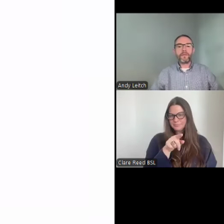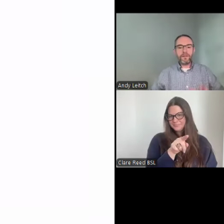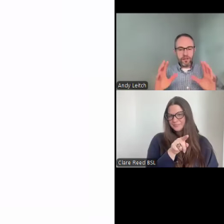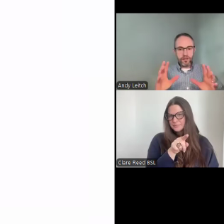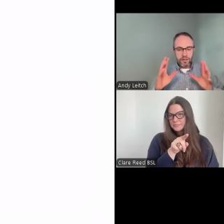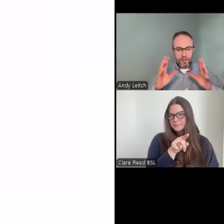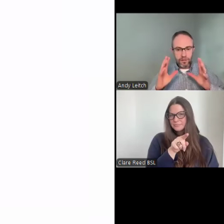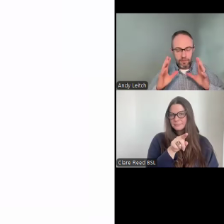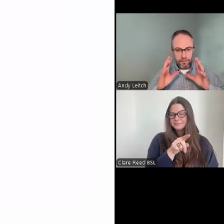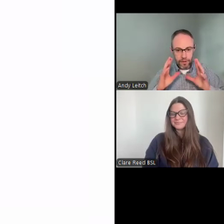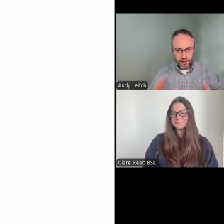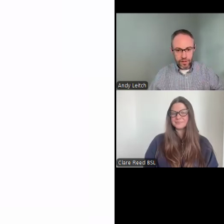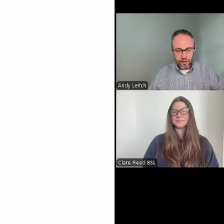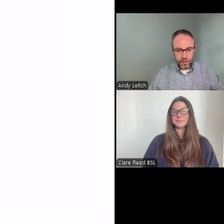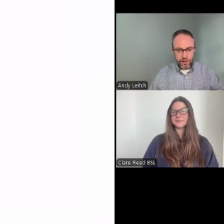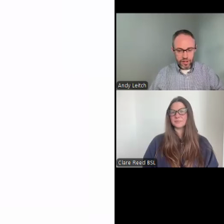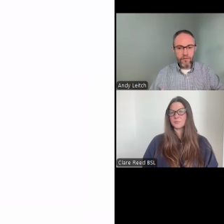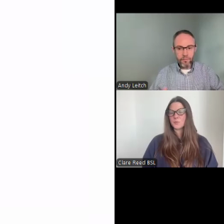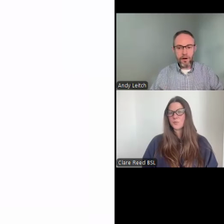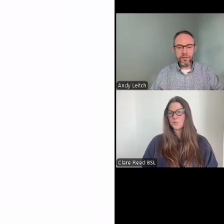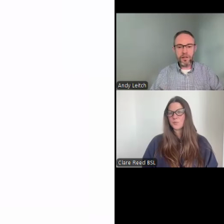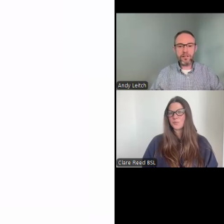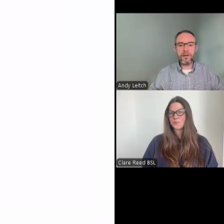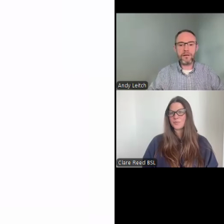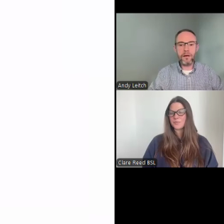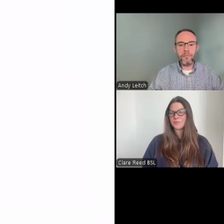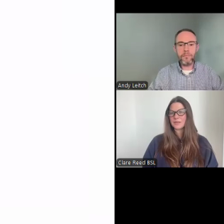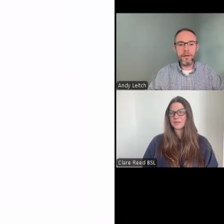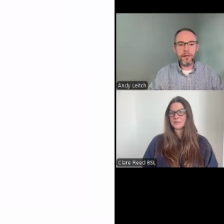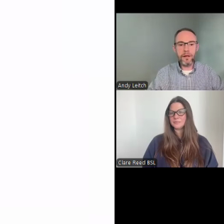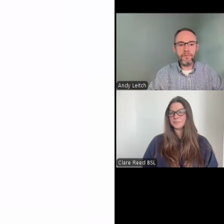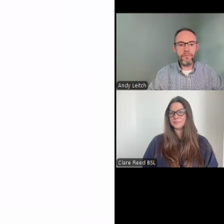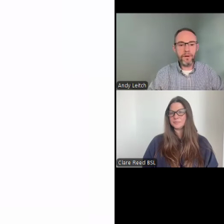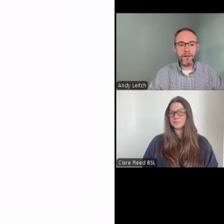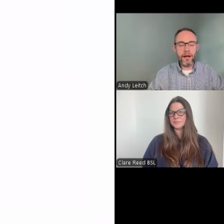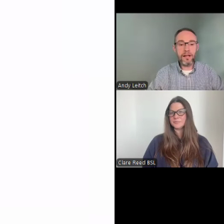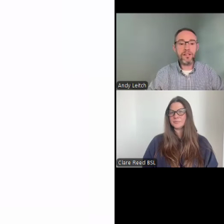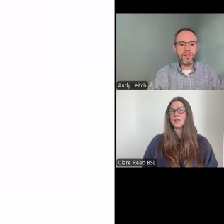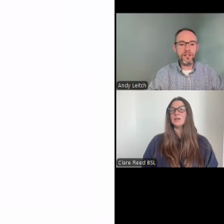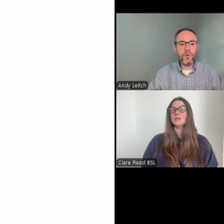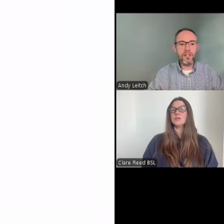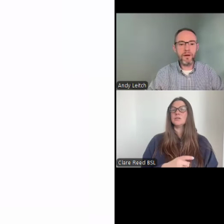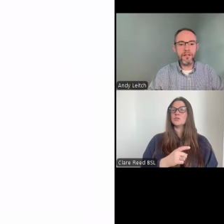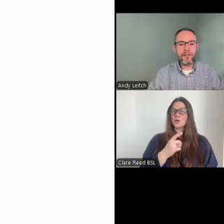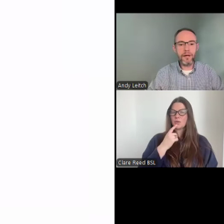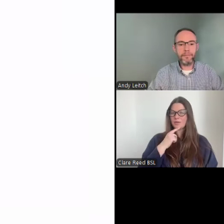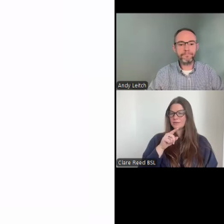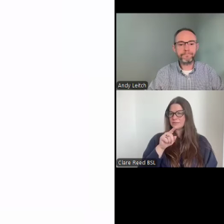This is the start of the process in accessing Squarespace.